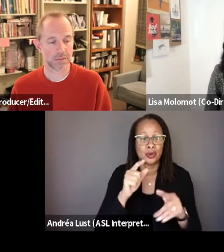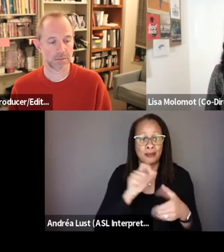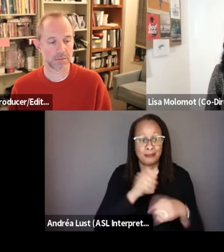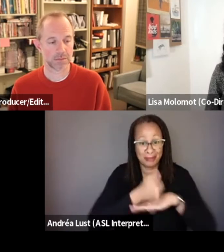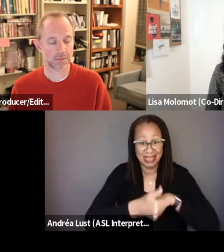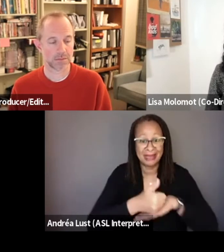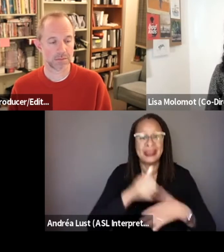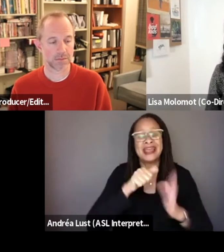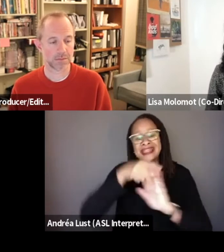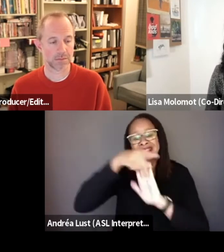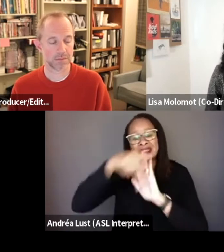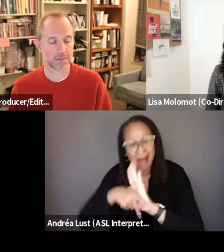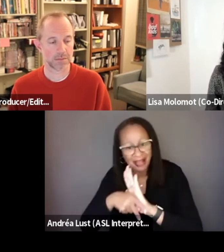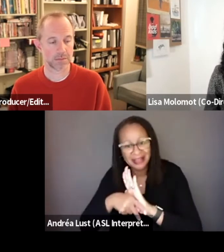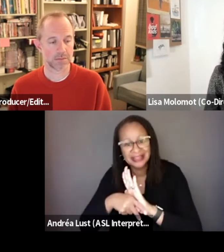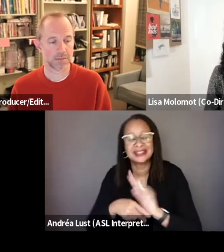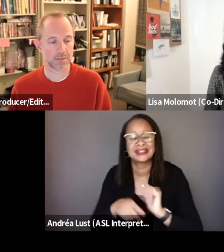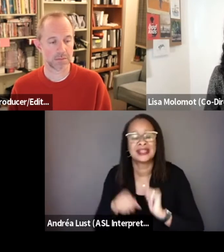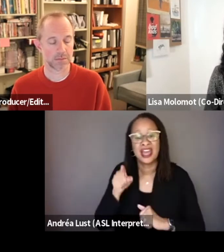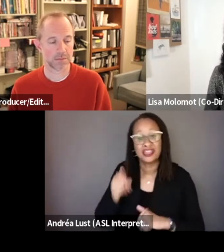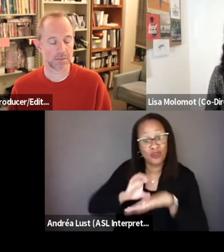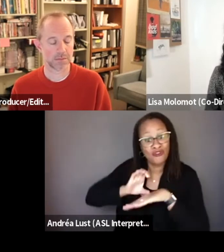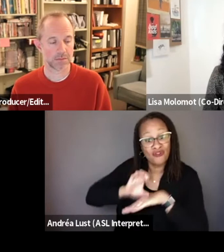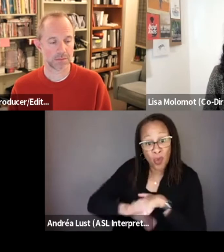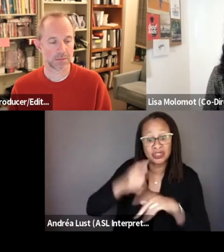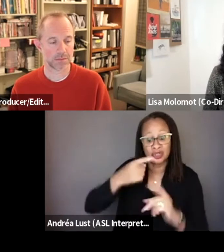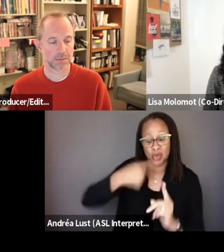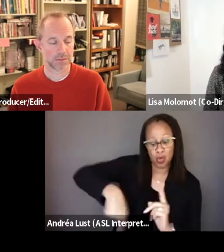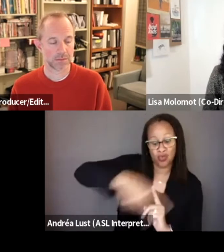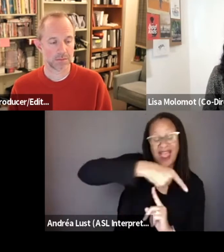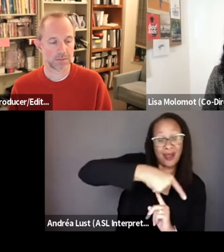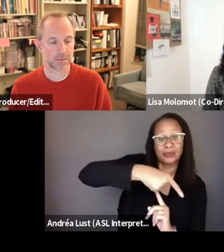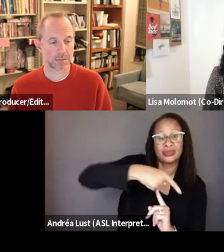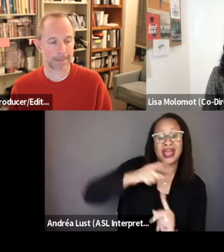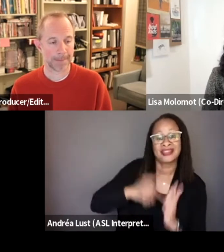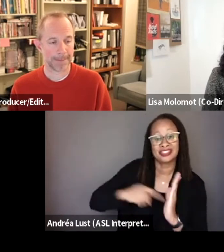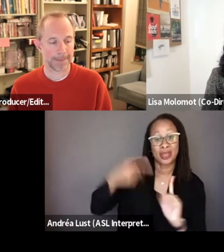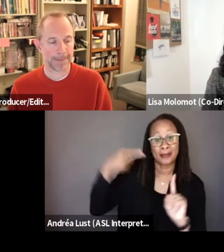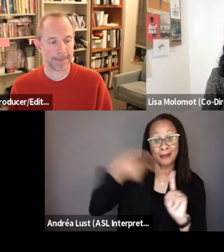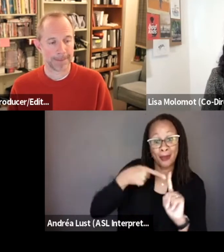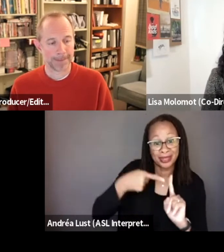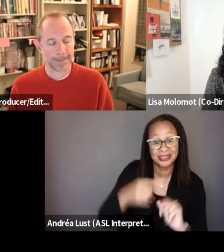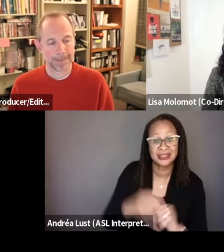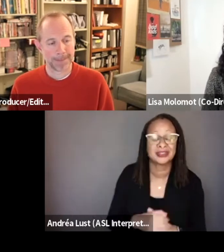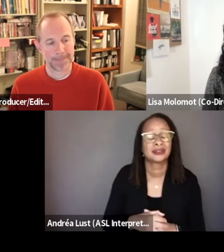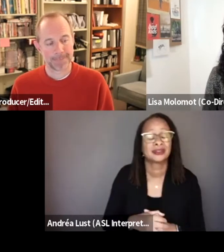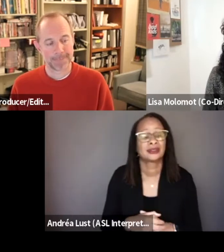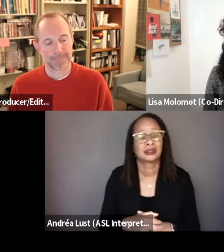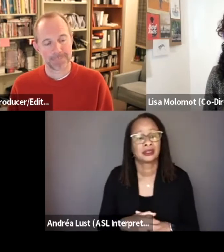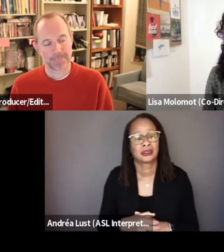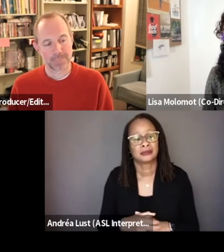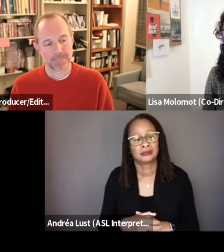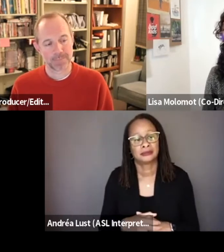They are forced to go around the checkpoint. And so, you know,